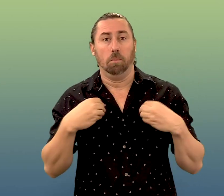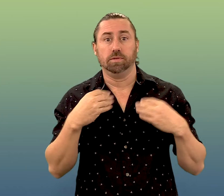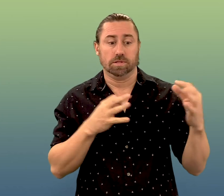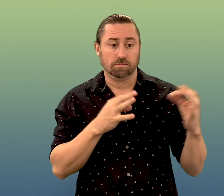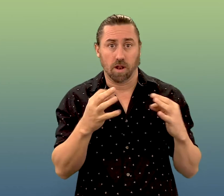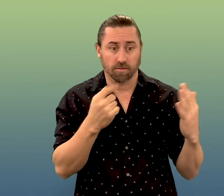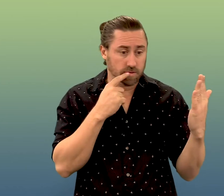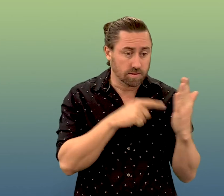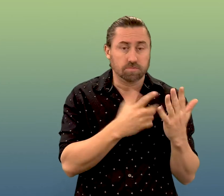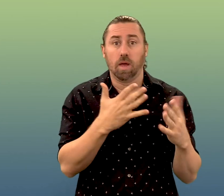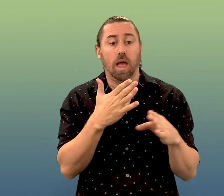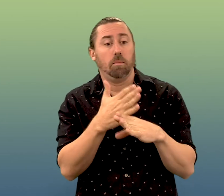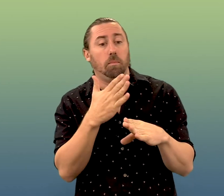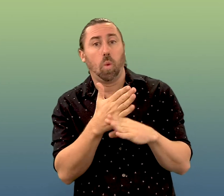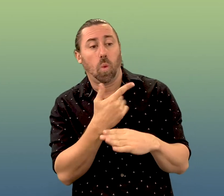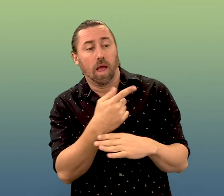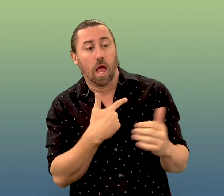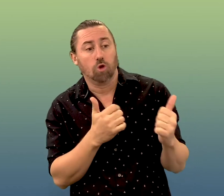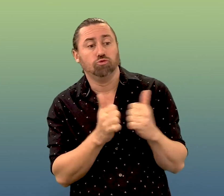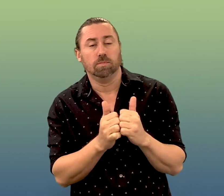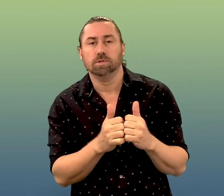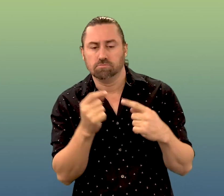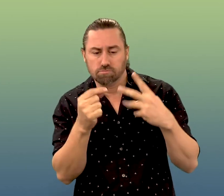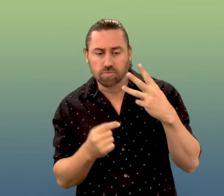for example business plans, employee agreements.